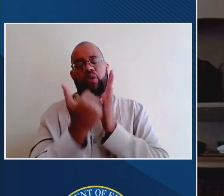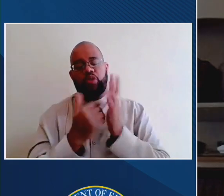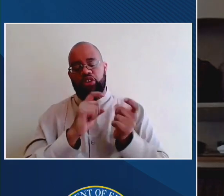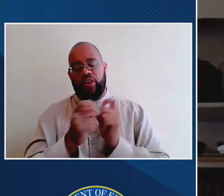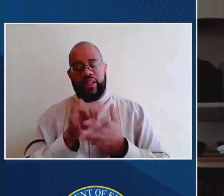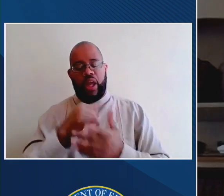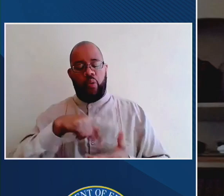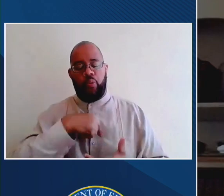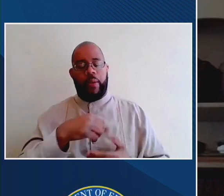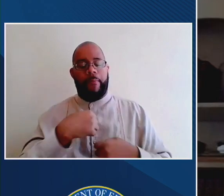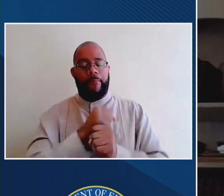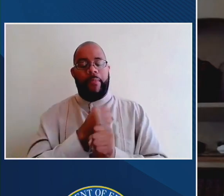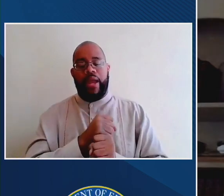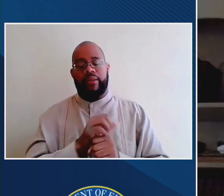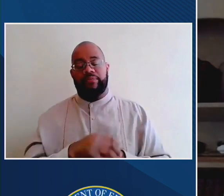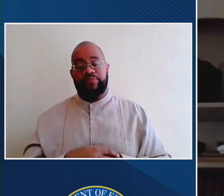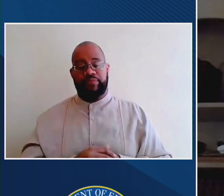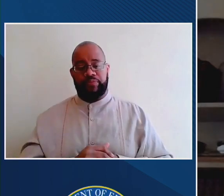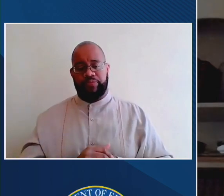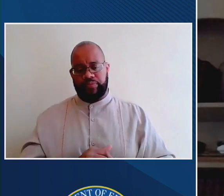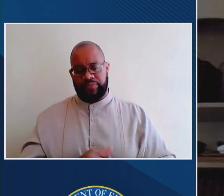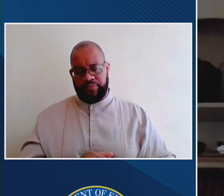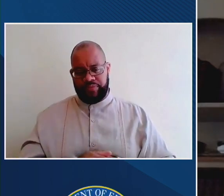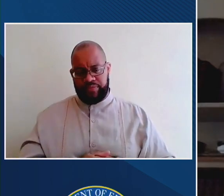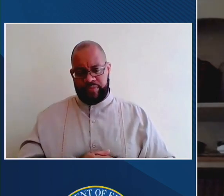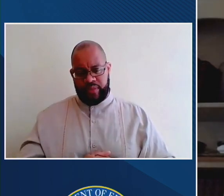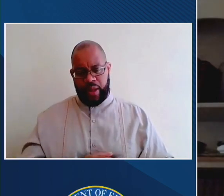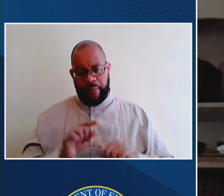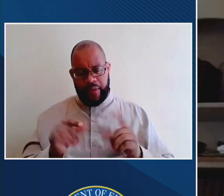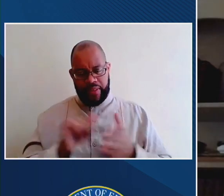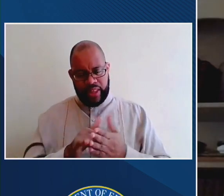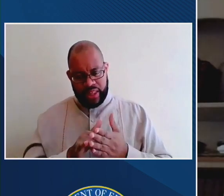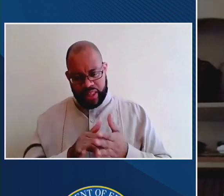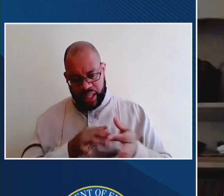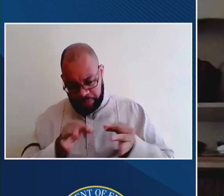As far as walking through them, this negreg is going to be a little different than others.